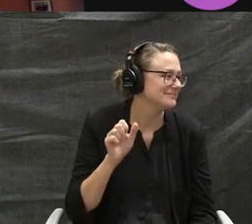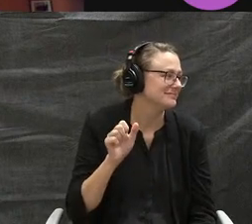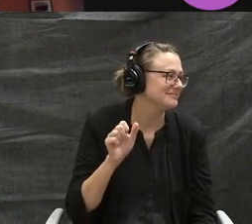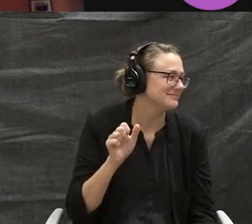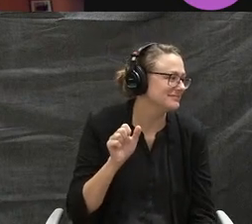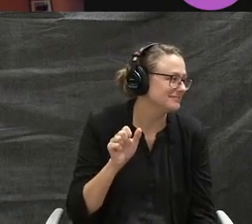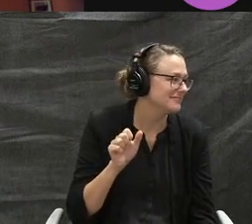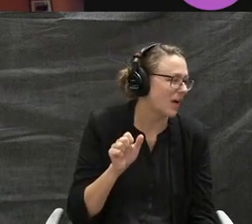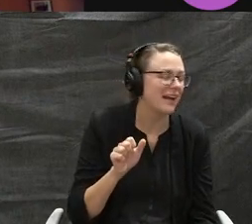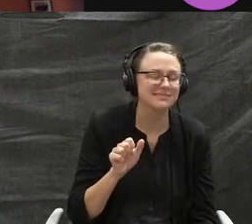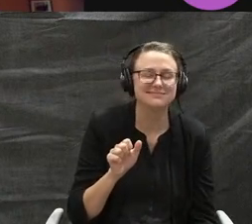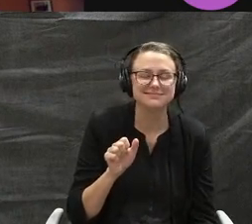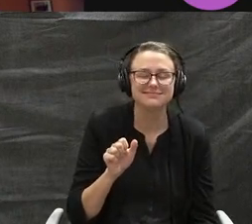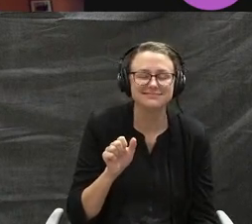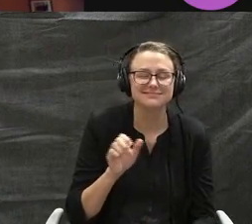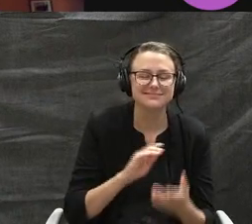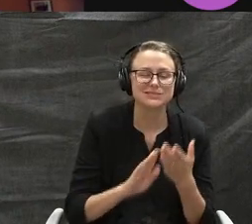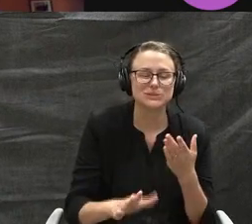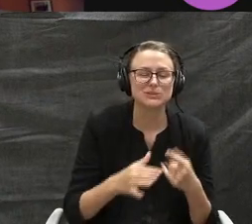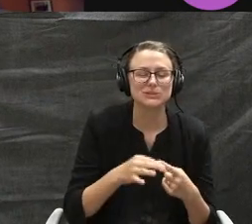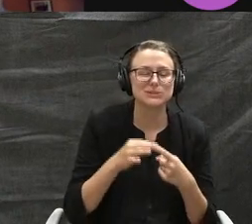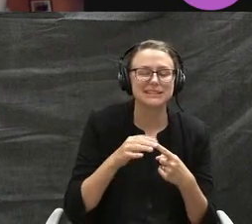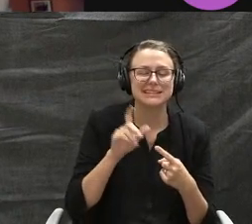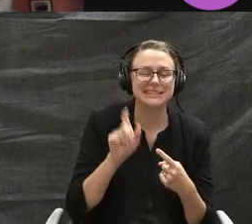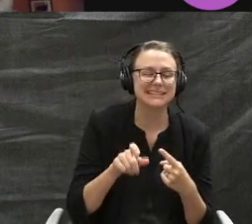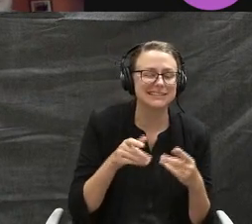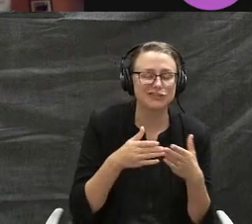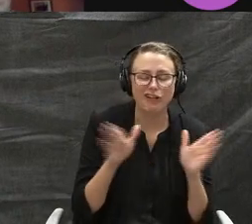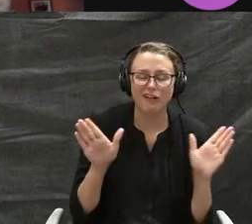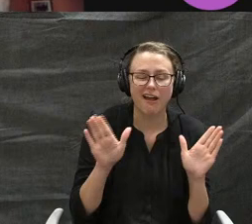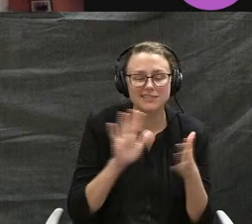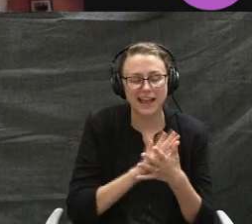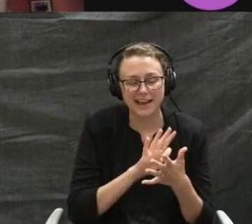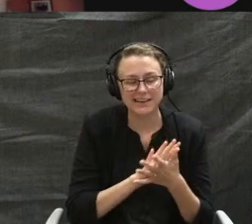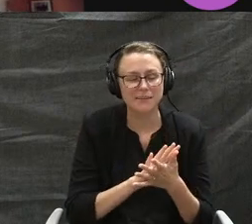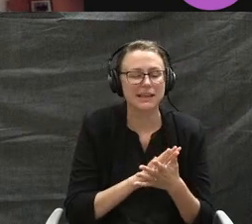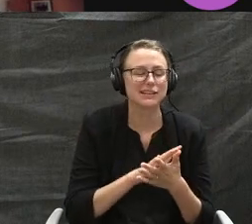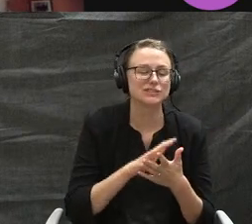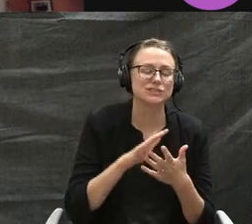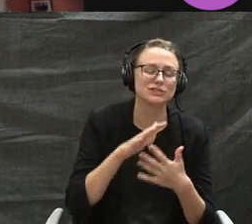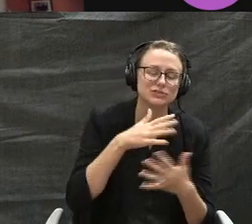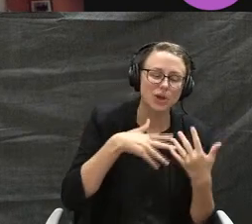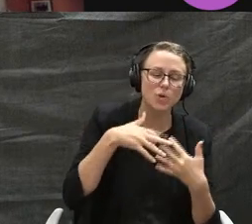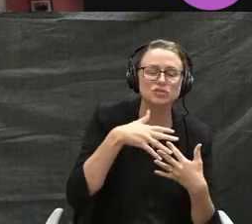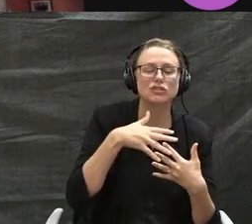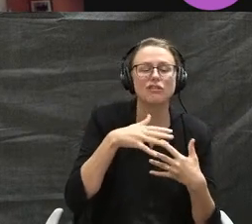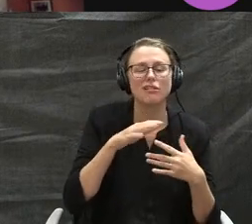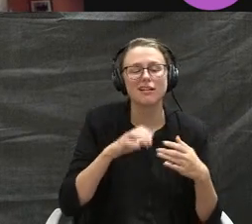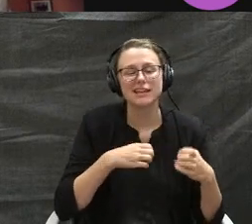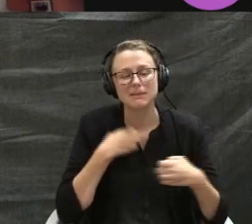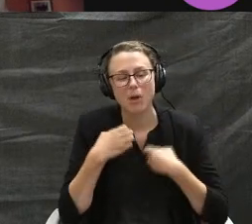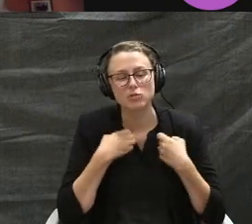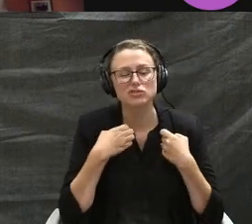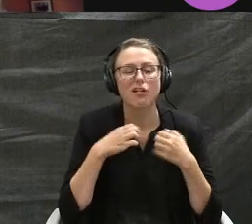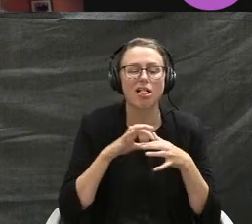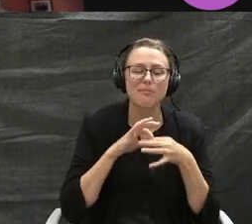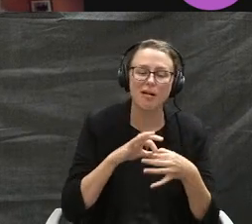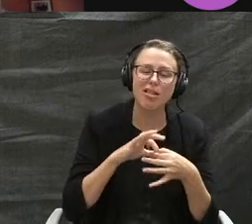take into consideration students unique needs across academics, social, emotional, belonging and monks of the educational process.